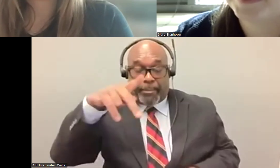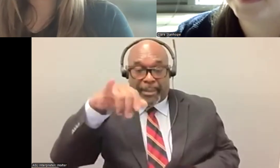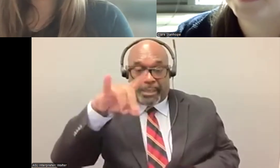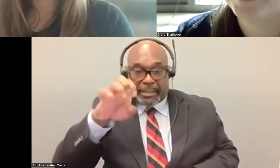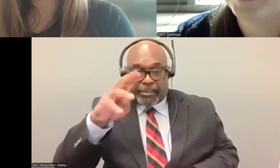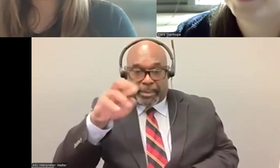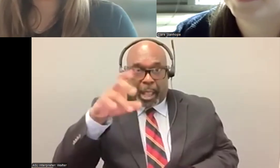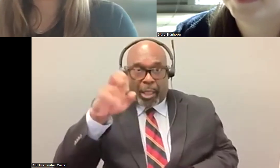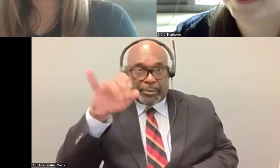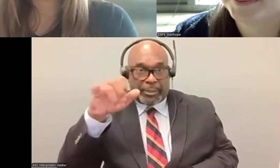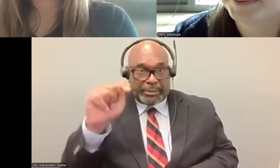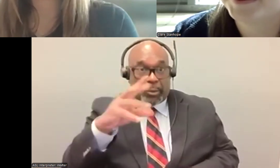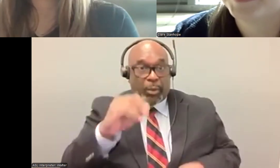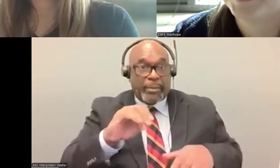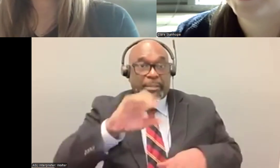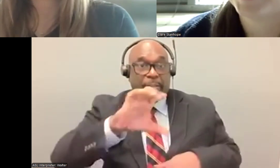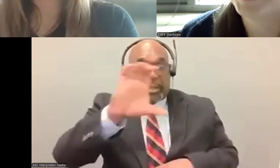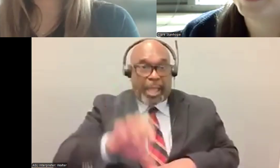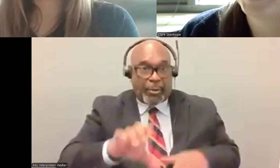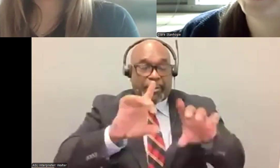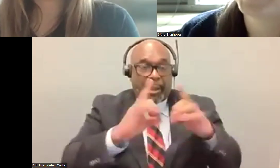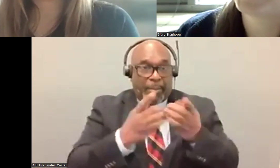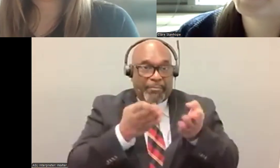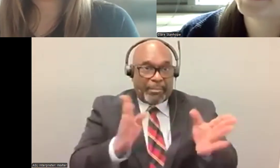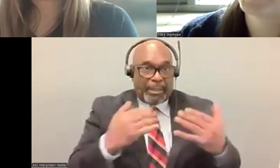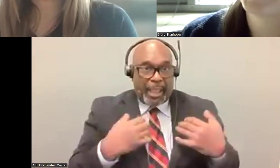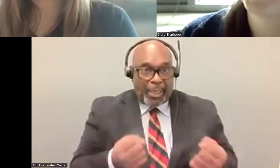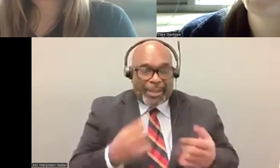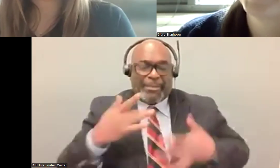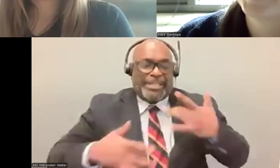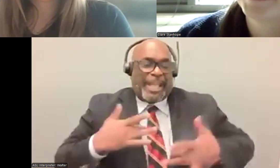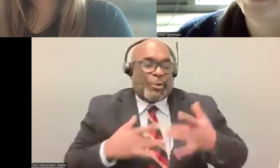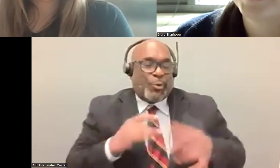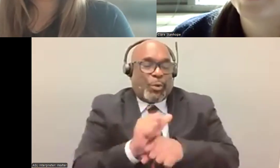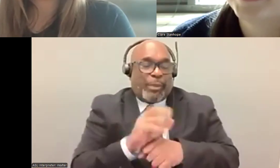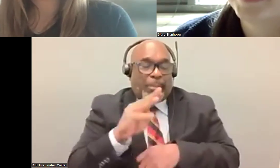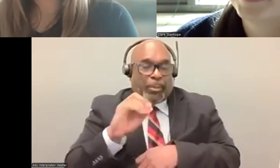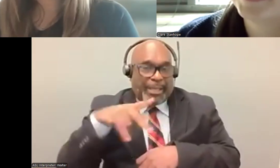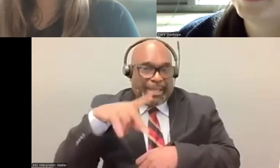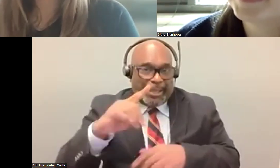13:16:29 I'm very excited to be here 13:16:33 today. It was wonderful working 13:16:33 with MOPD throughout this 13:16:37 project. And to give you a